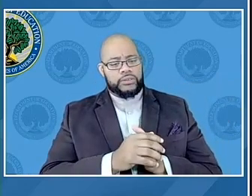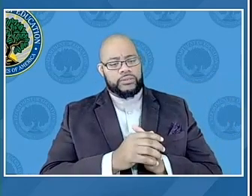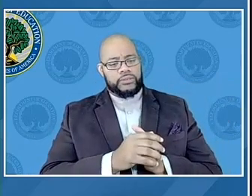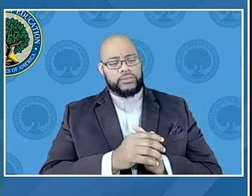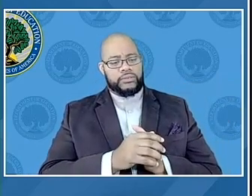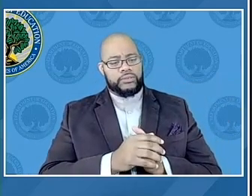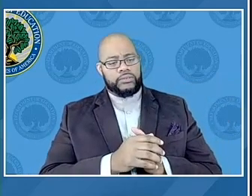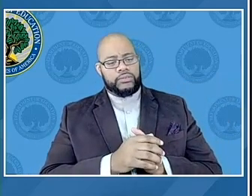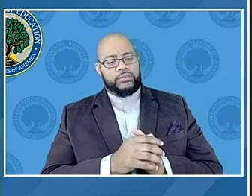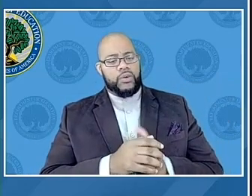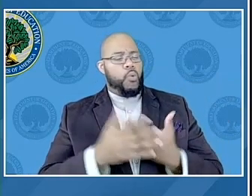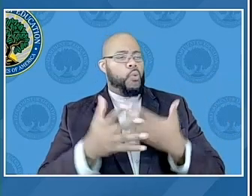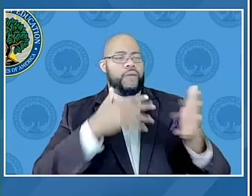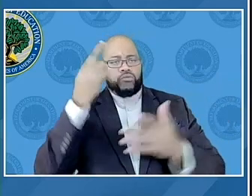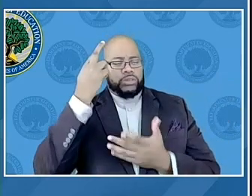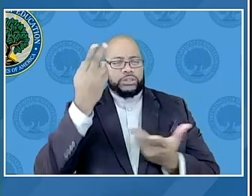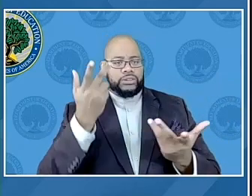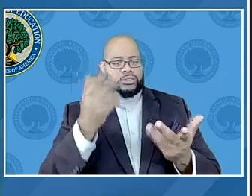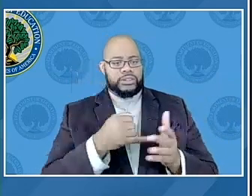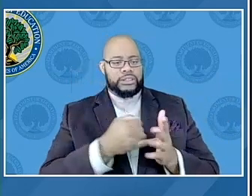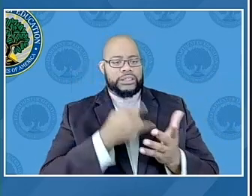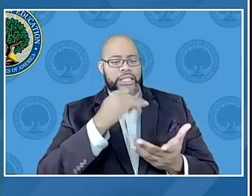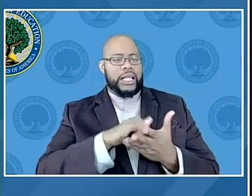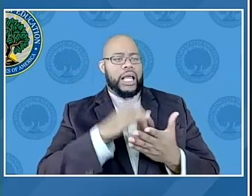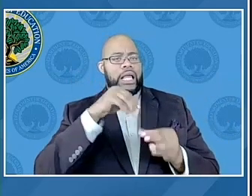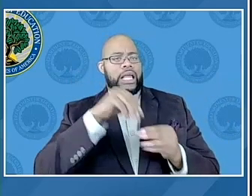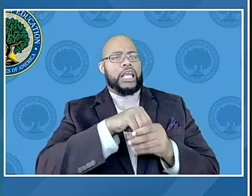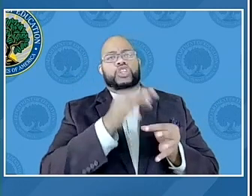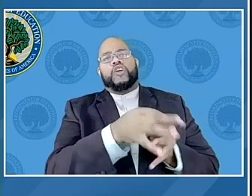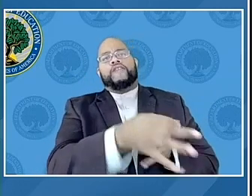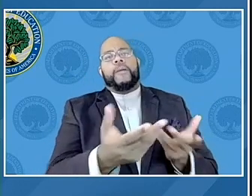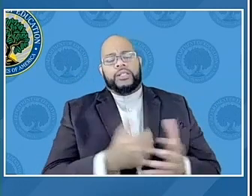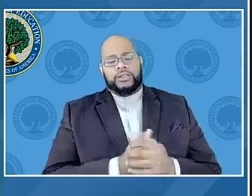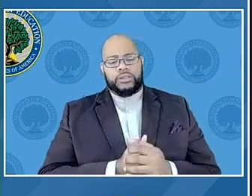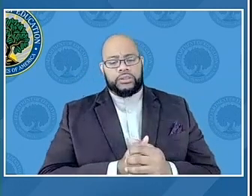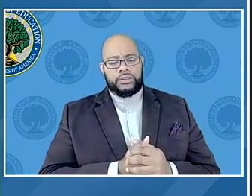whatever reason, they're saying was in deferment and I'm pretty sure they told me